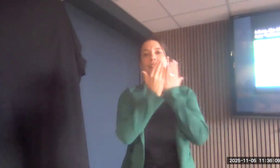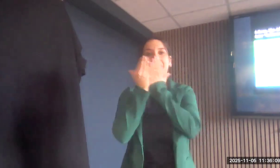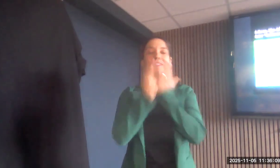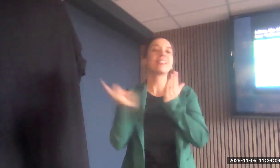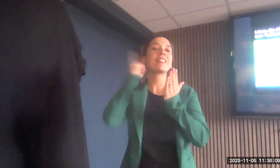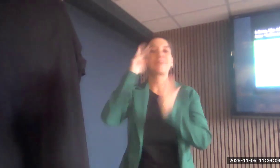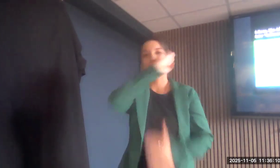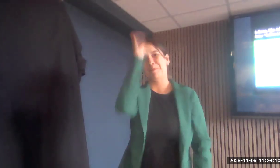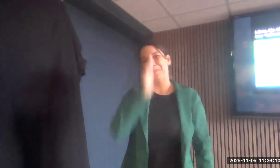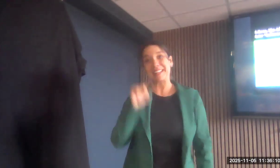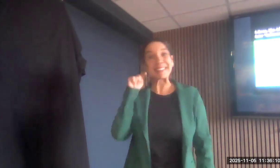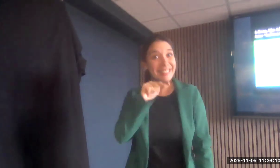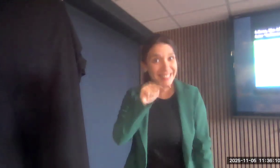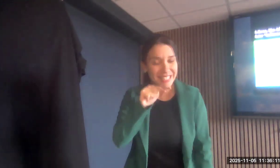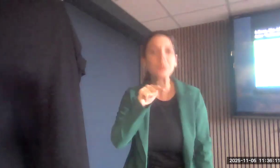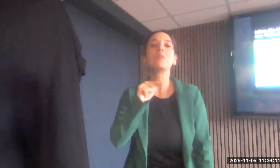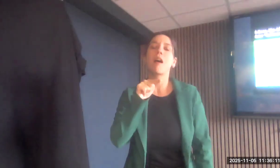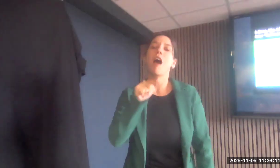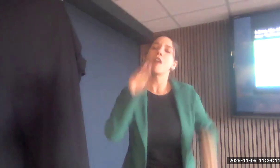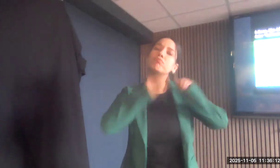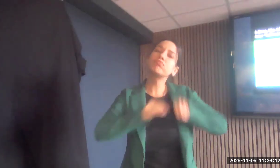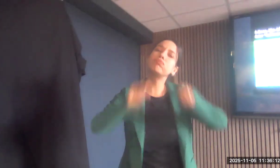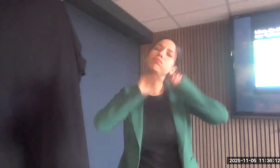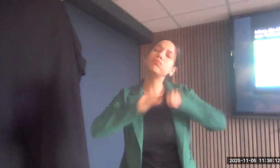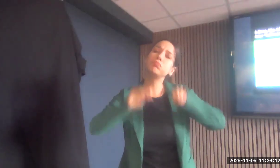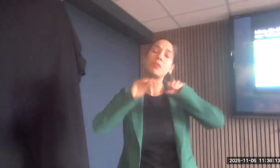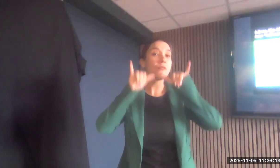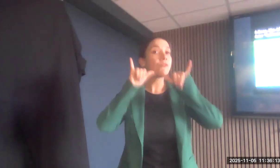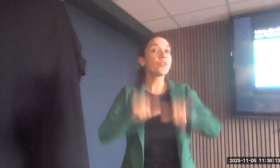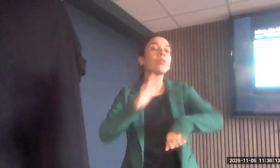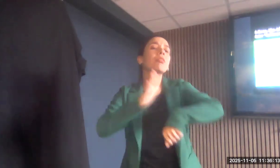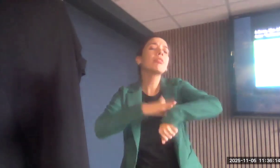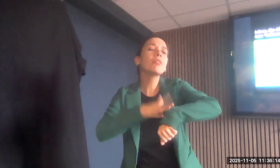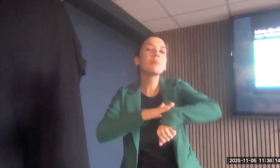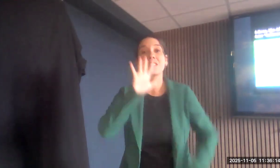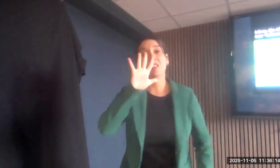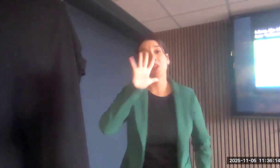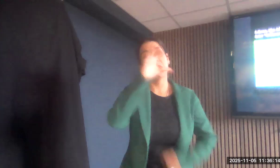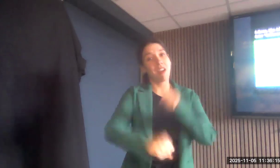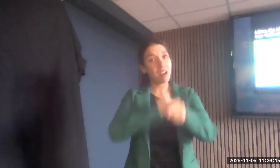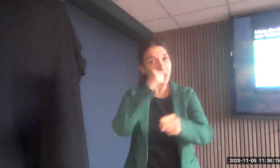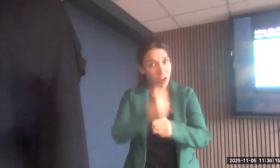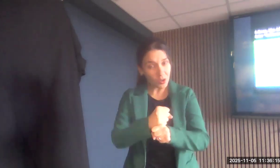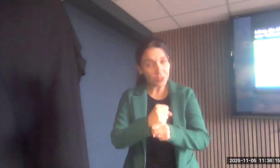And that's where the first DEF score was established in Brazil.